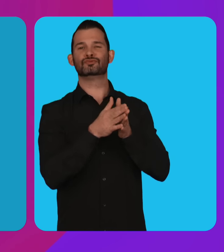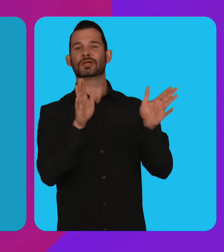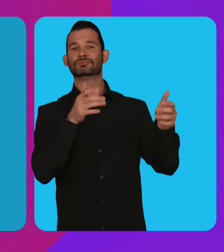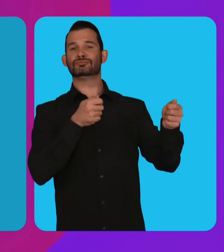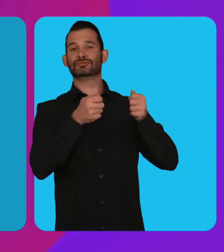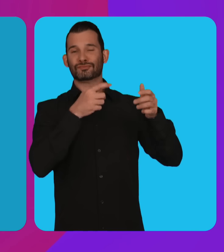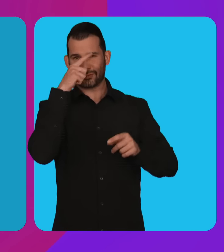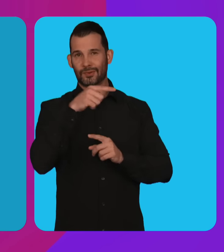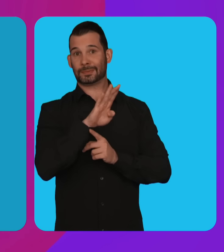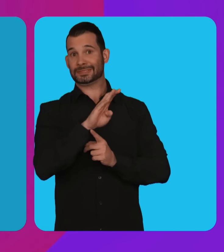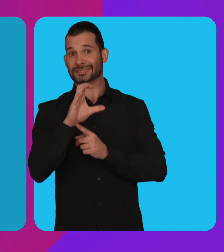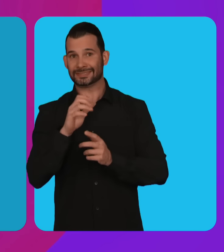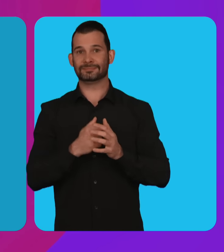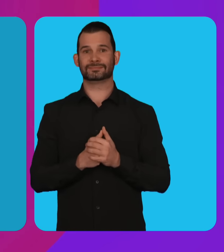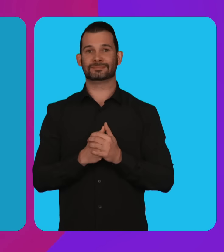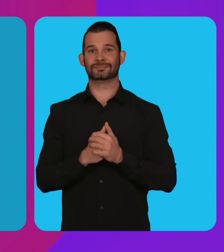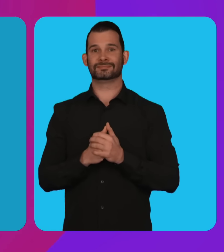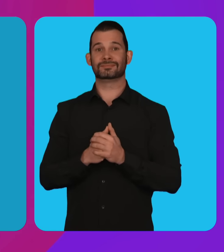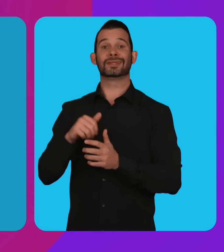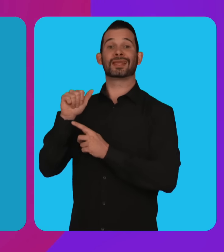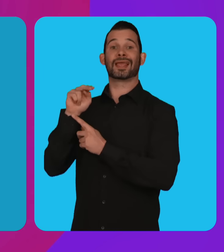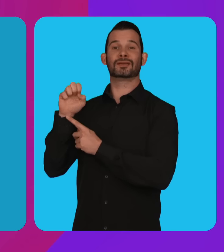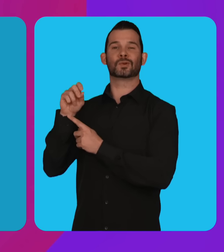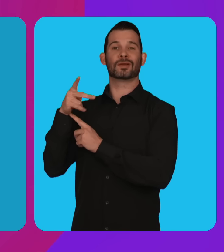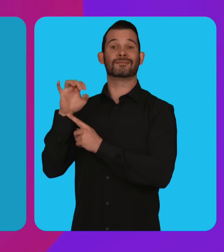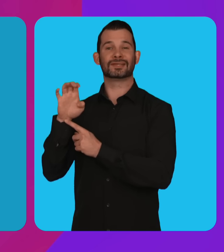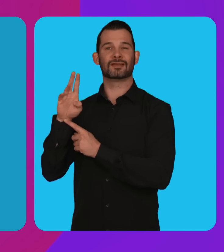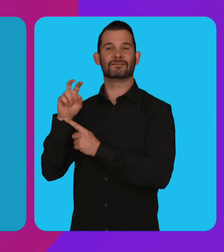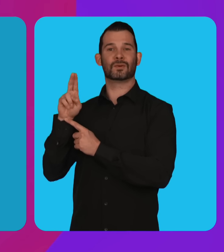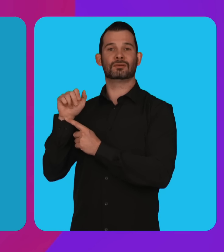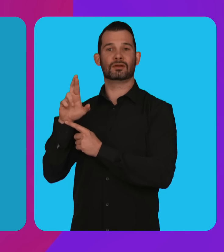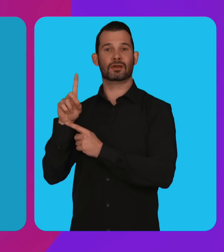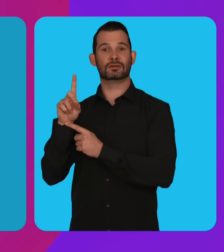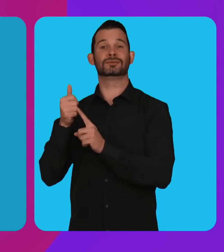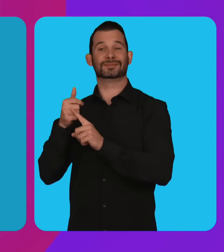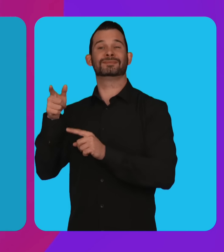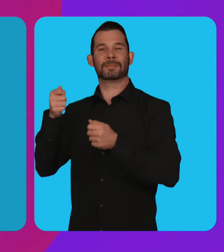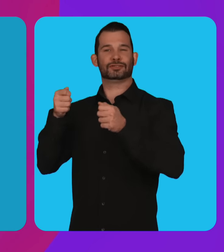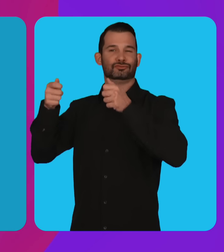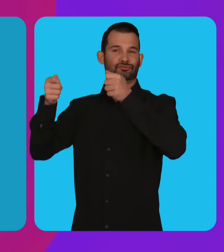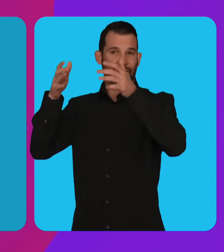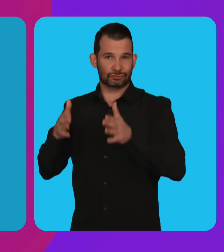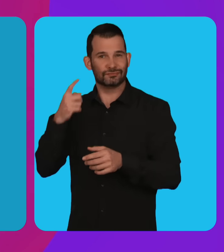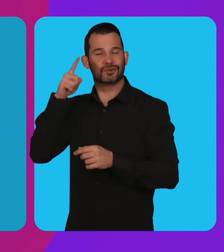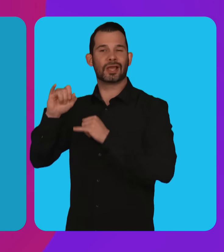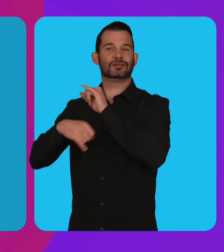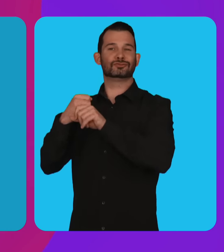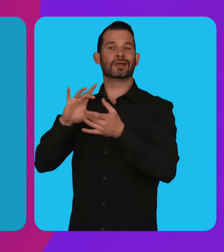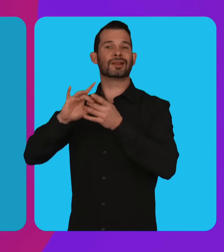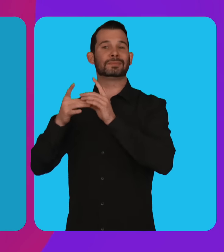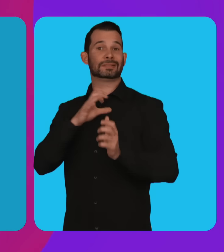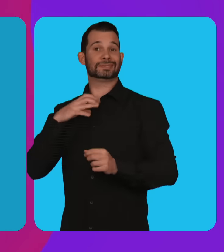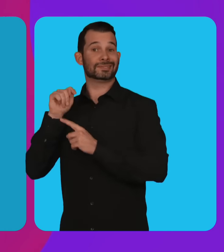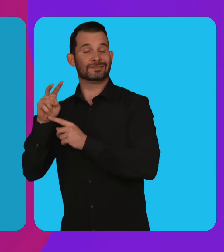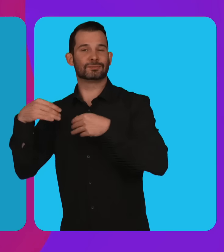I'm the managing director of the International Olympic Committee Television and Marketing Services, and we're based in Switzerland.